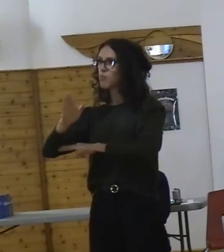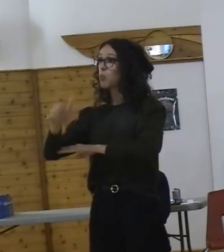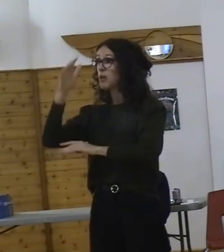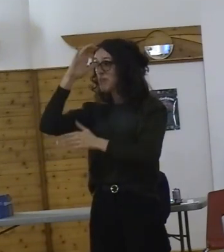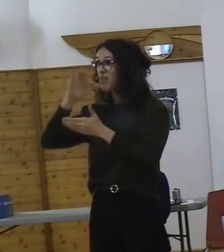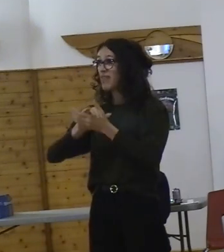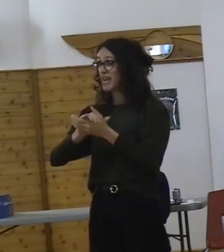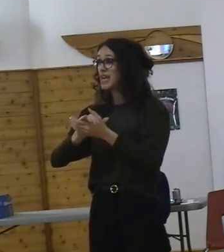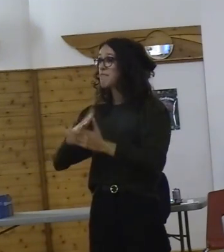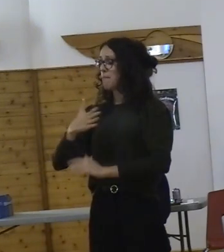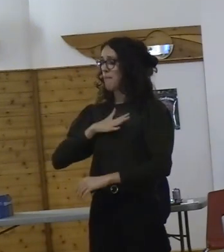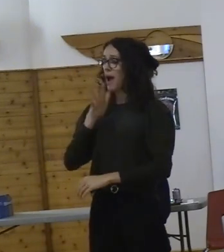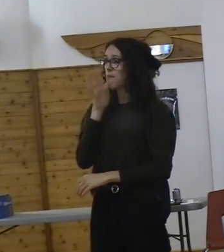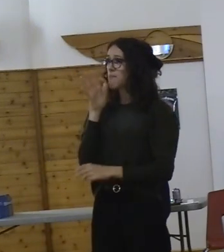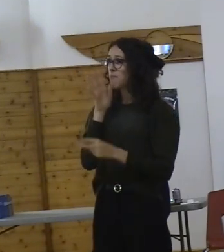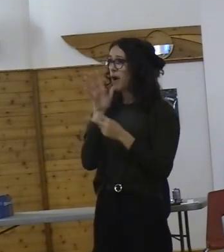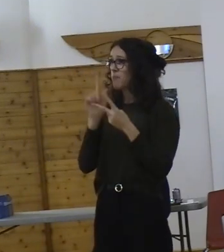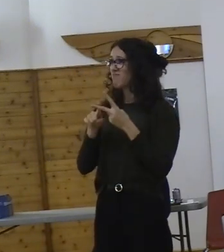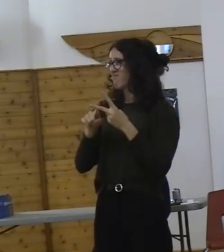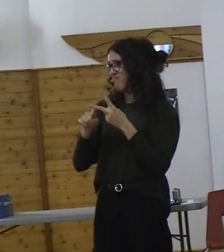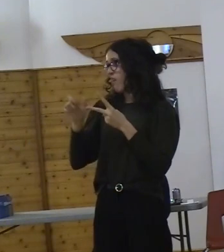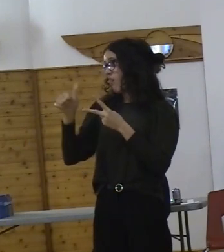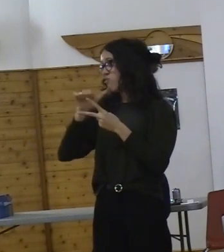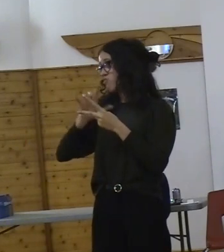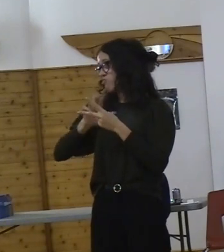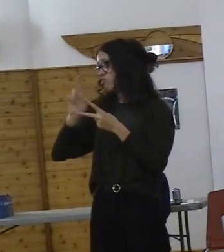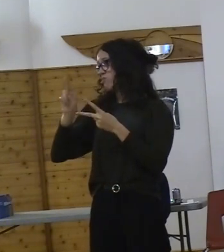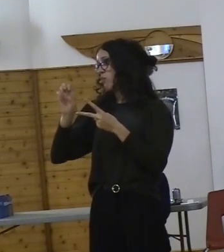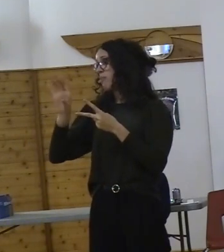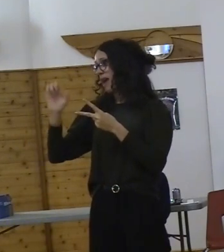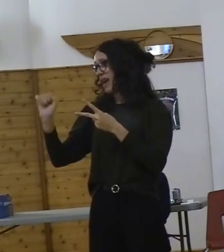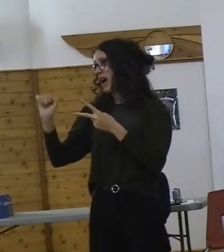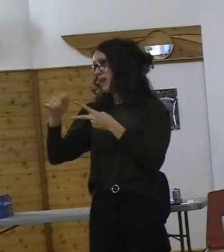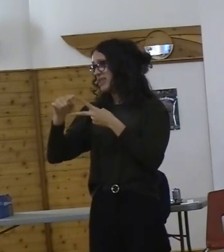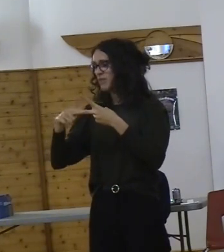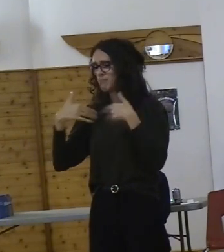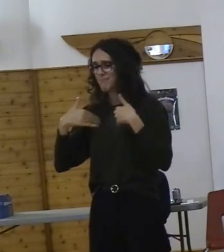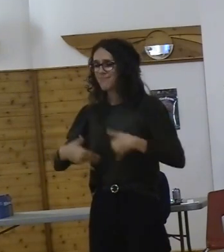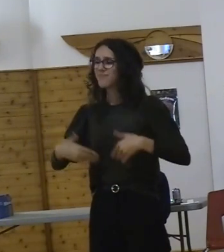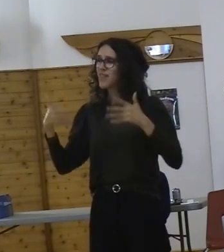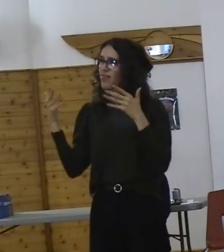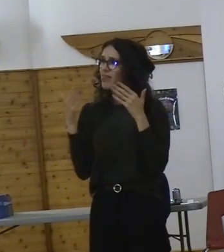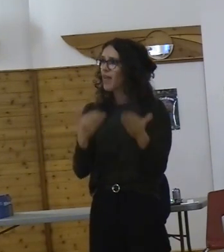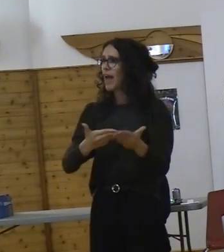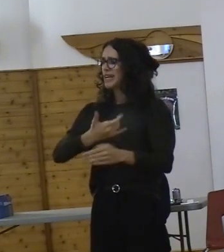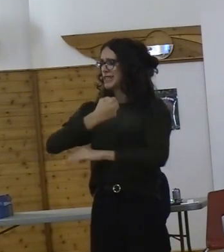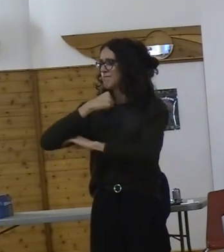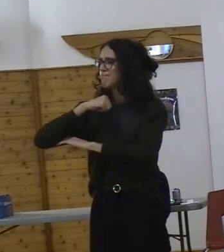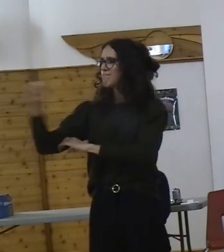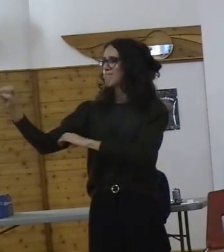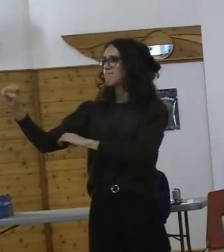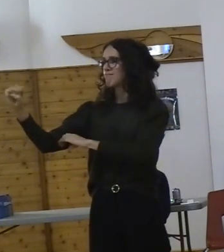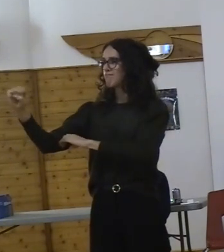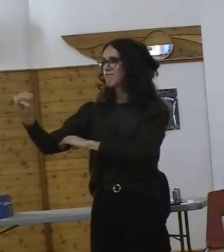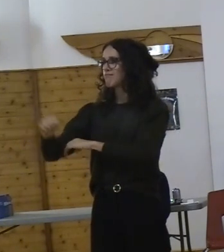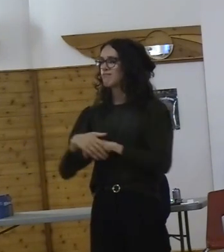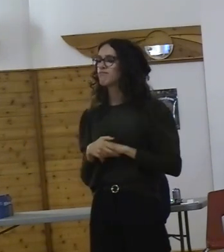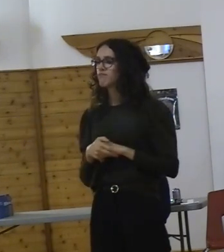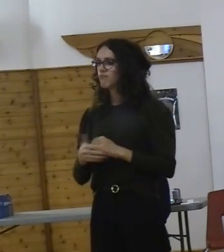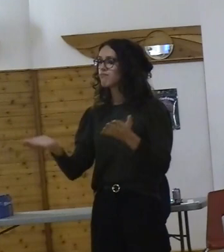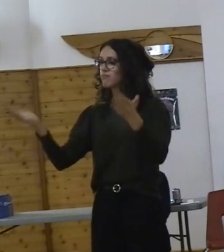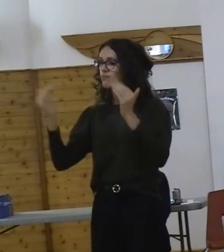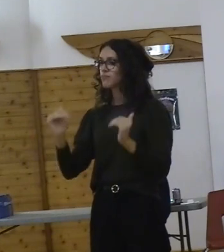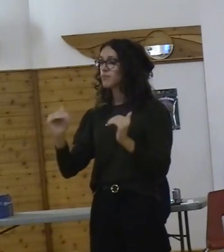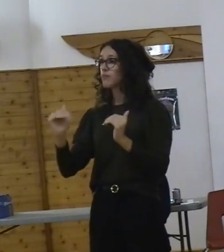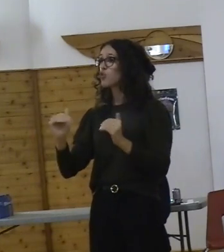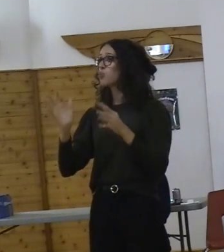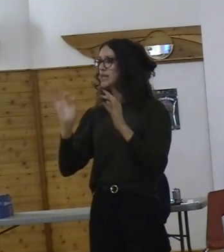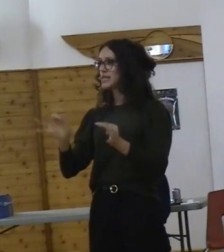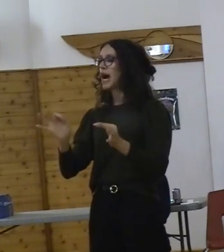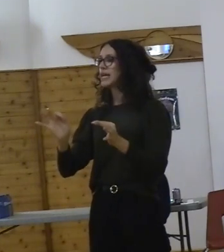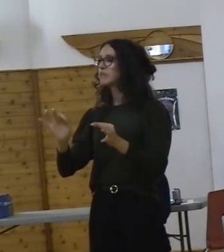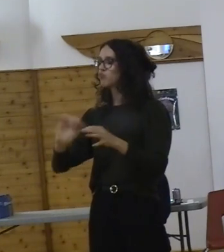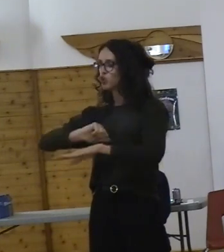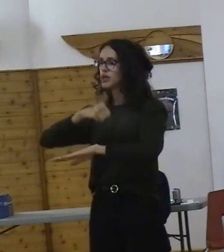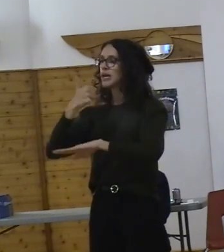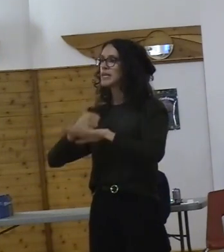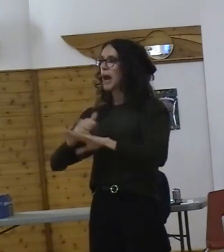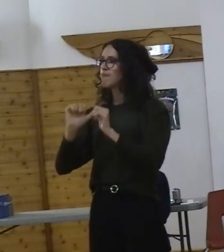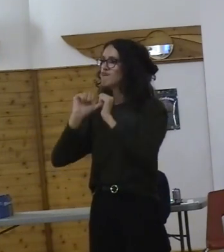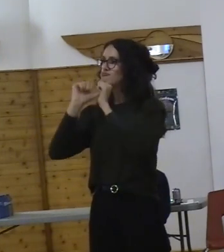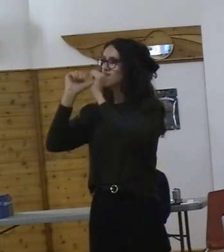December 18, after returning home, my family and I, along with First Nations Indigenous warriors, decided to set up a permanent encampment called Camp Morgan.